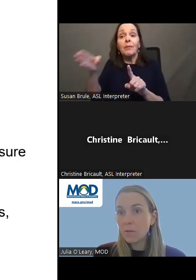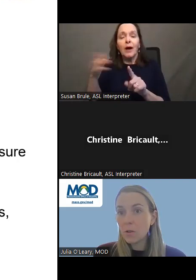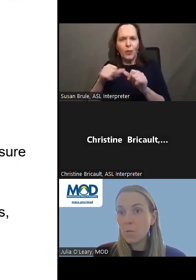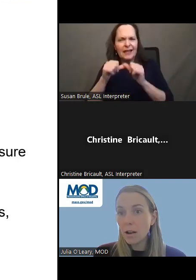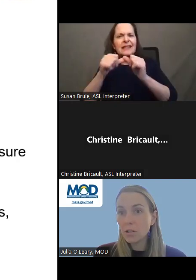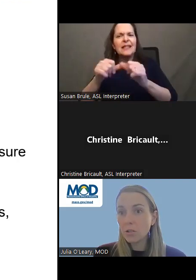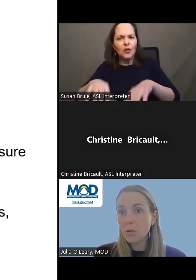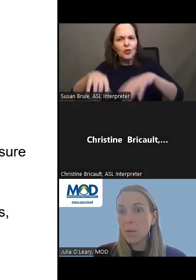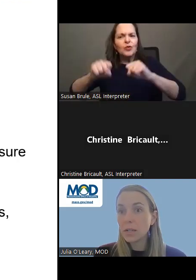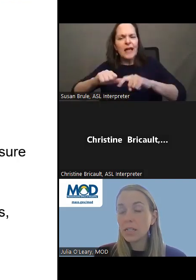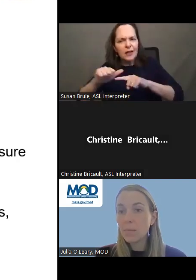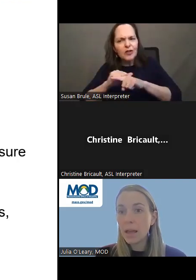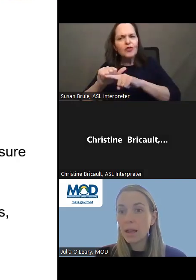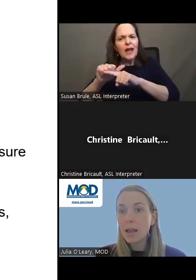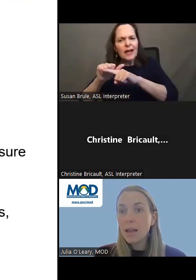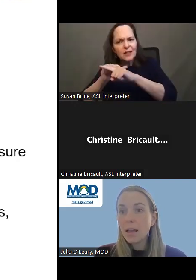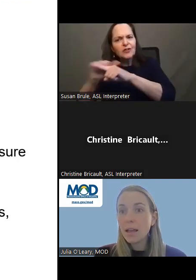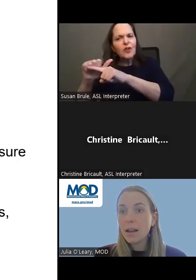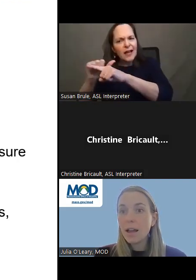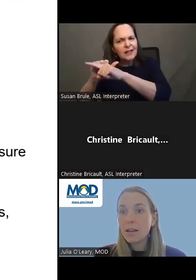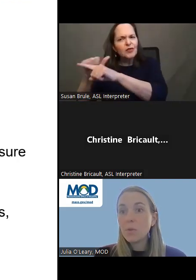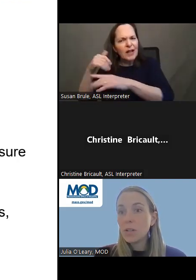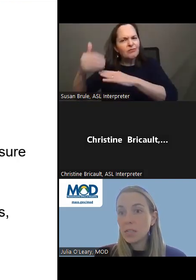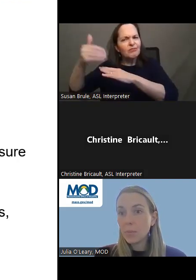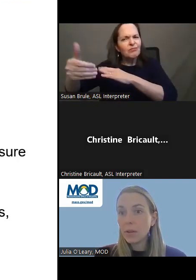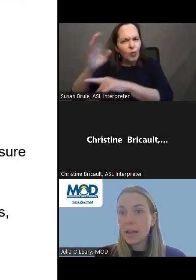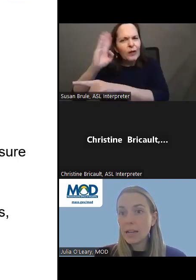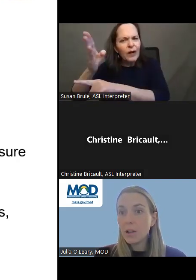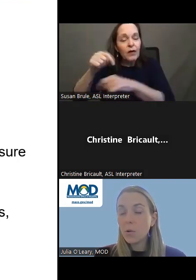if you want to participate in a municipal ADA